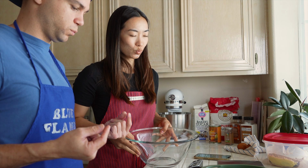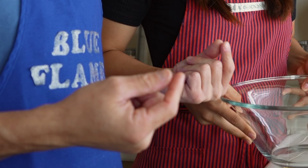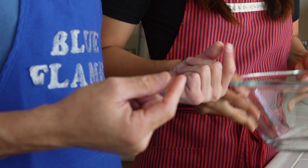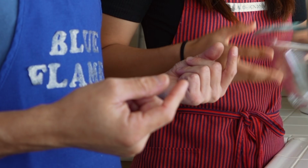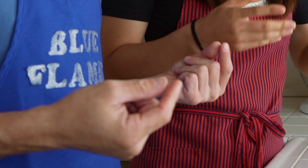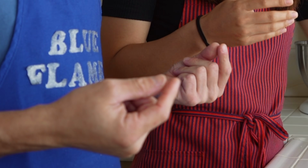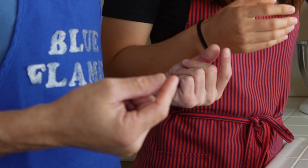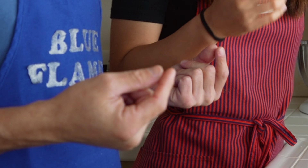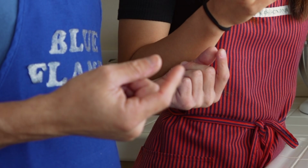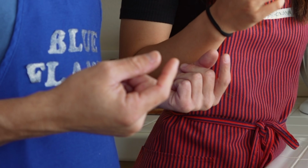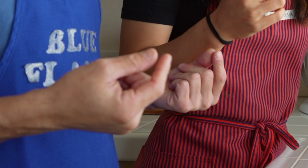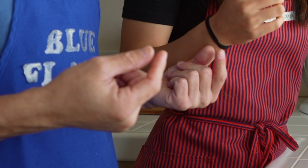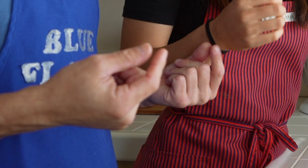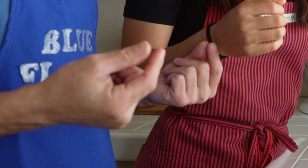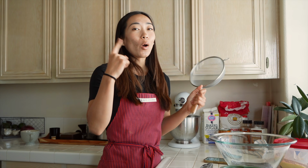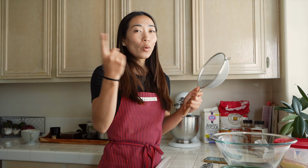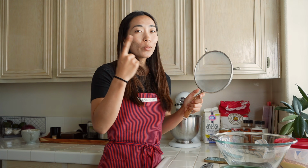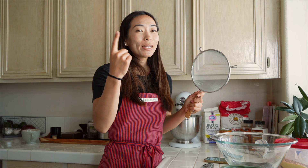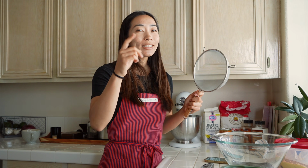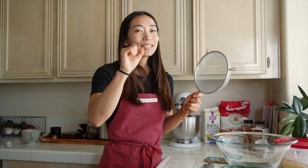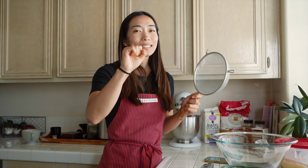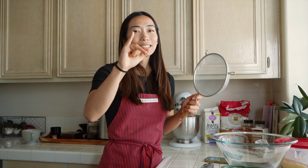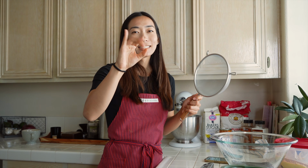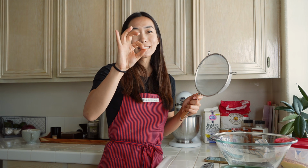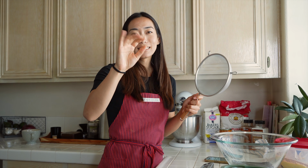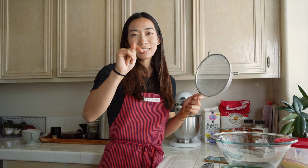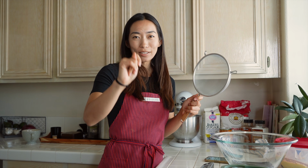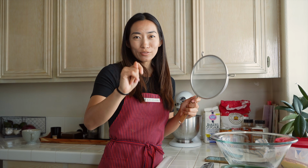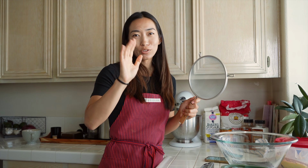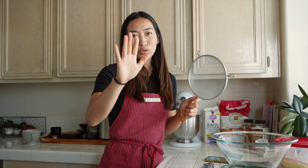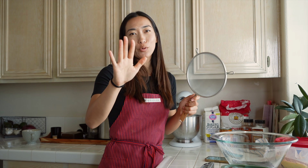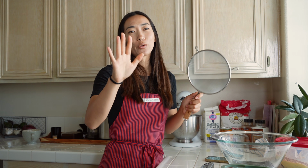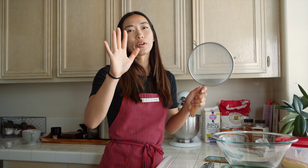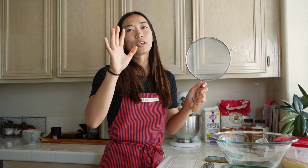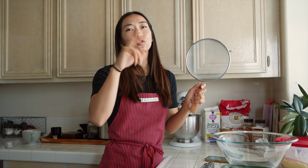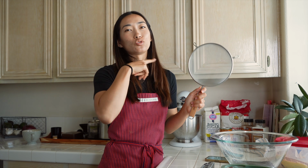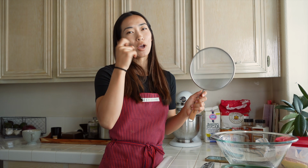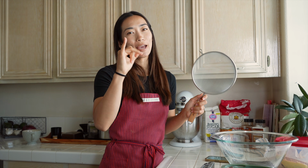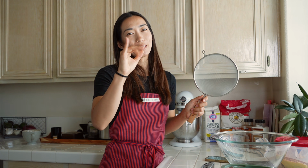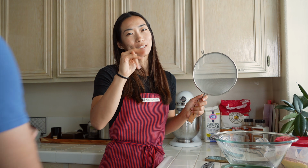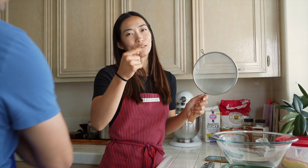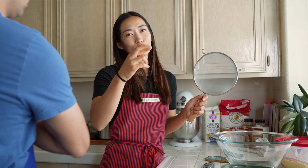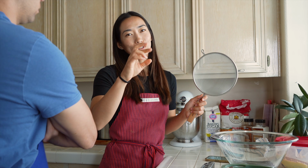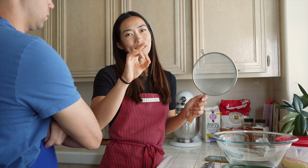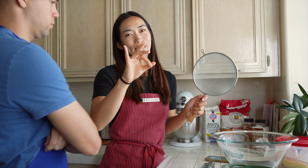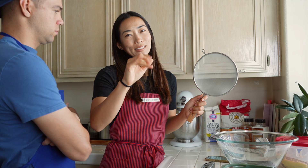R: do-do? Do-do? always sift your dry ingredients